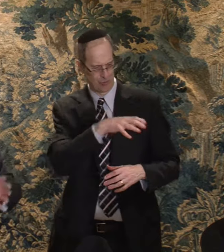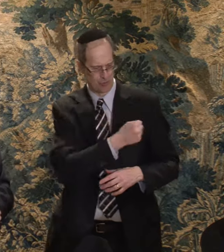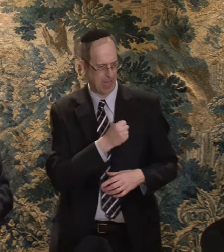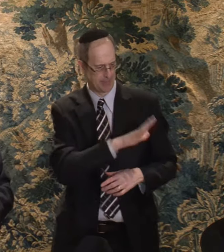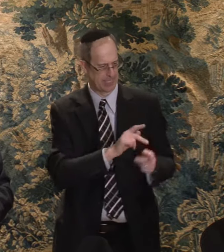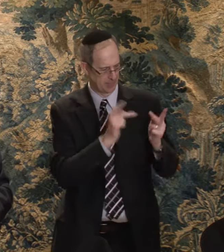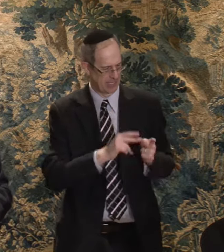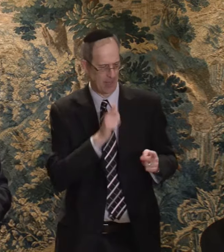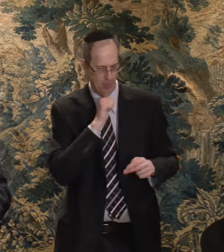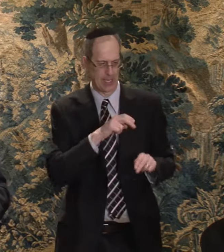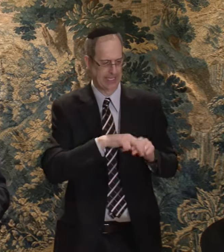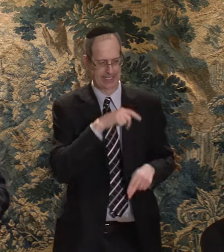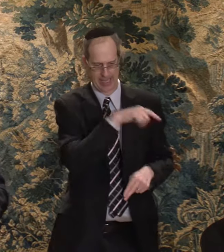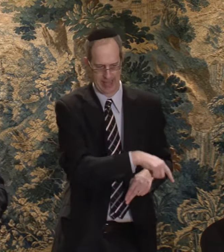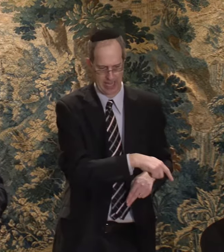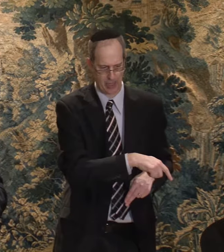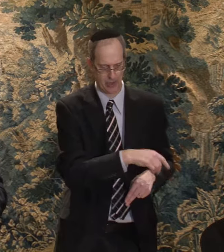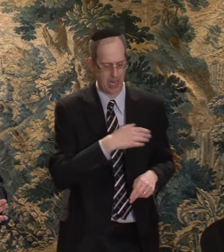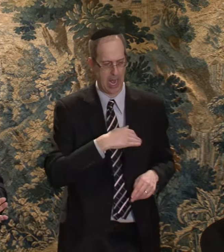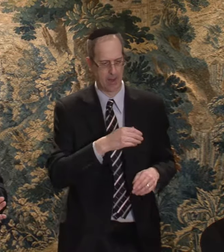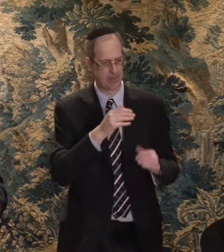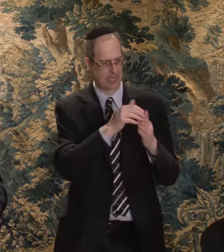there makes no difference if I'm the rough okay